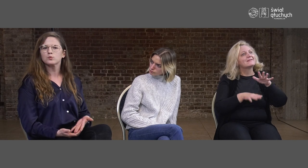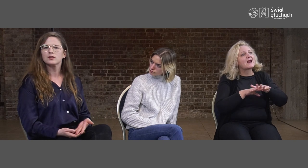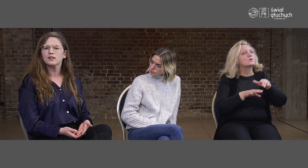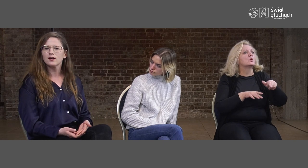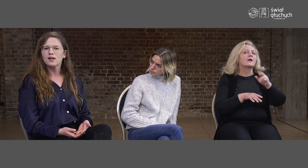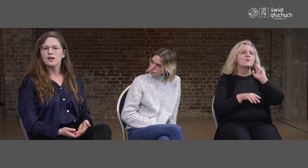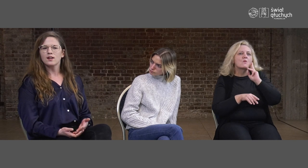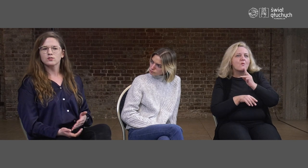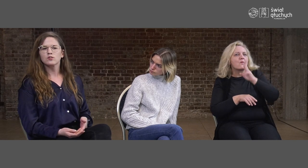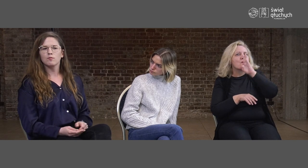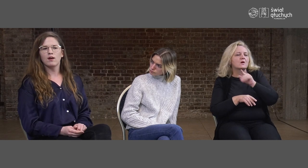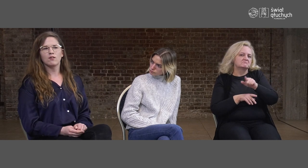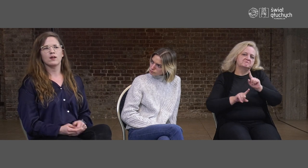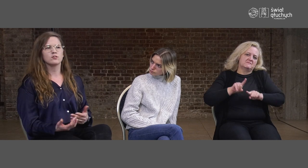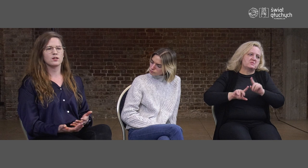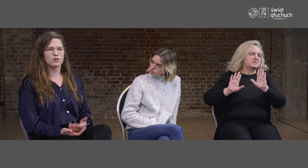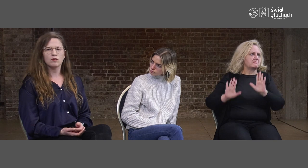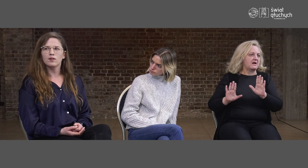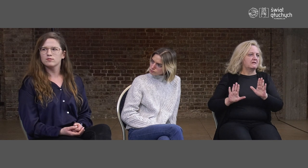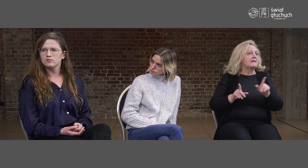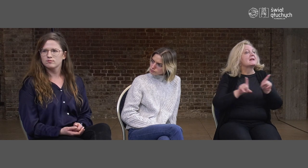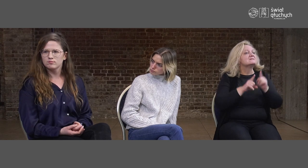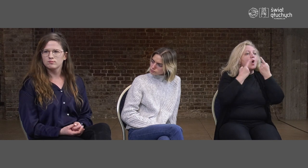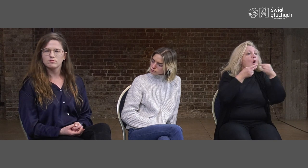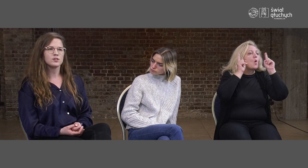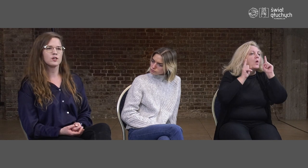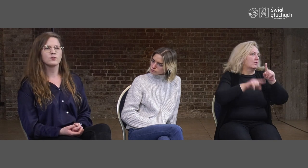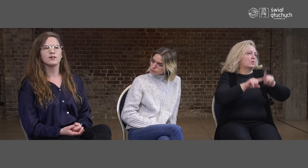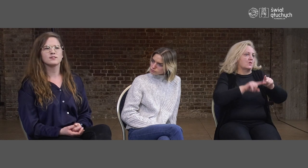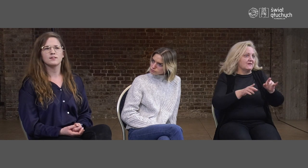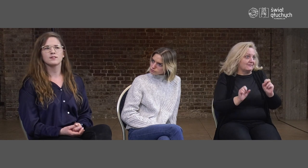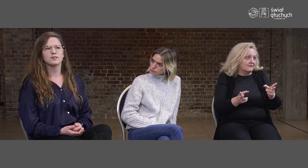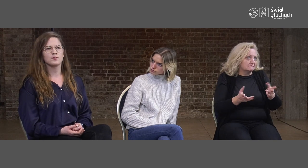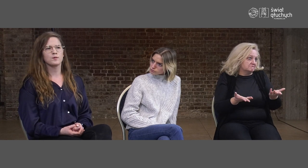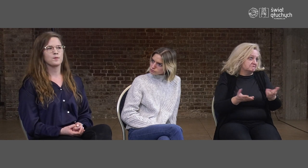as something normal, like wearing corrective glasses.